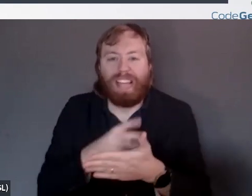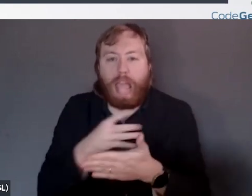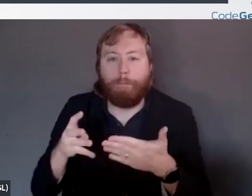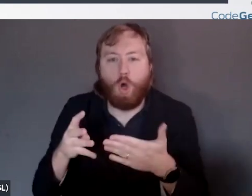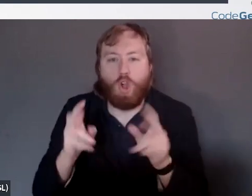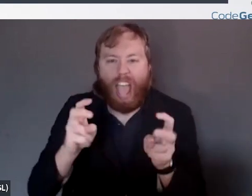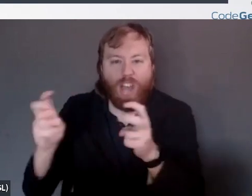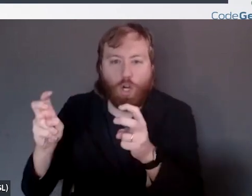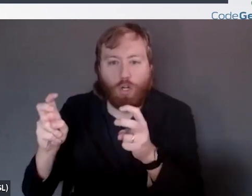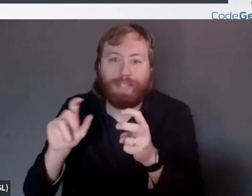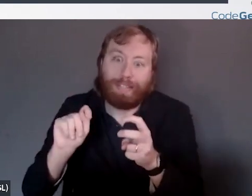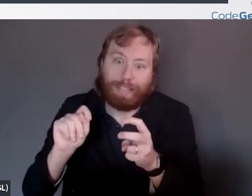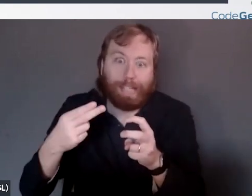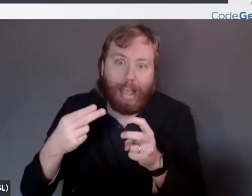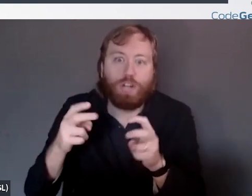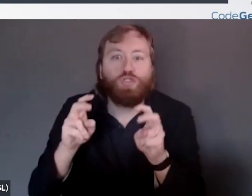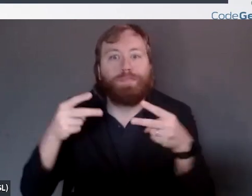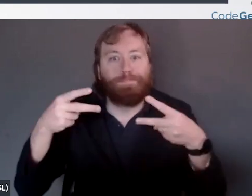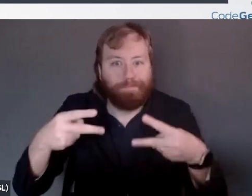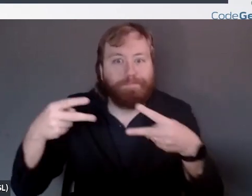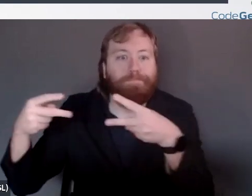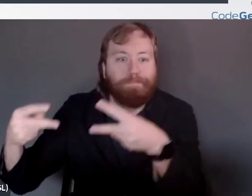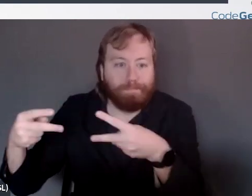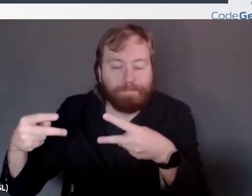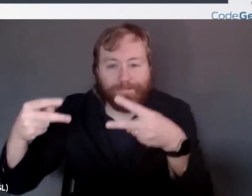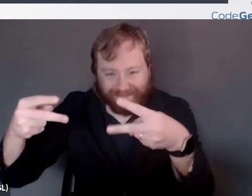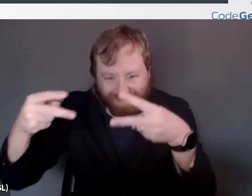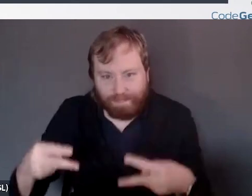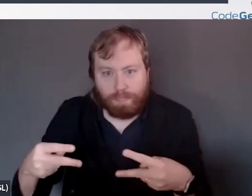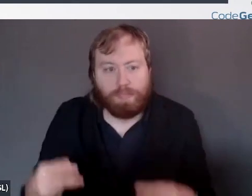The first one is stop location, and the second one is trip number one.